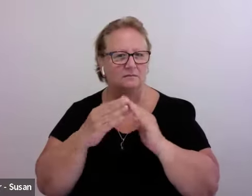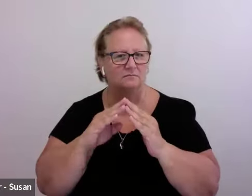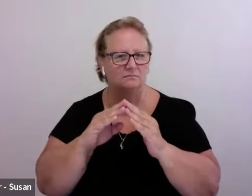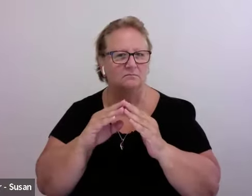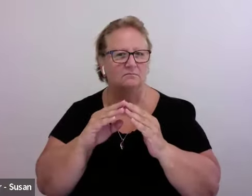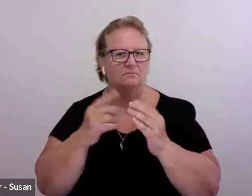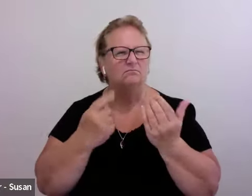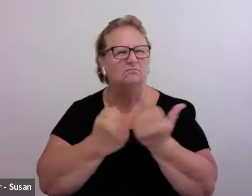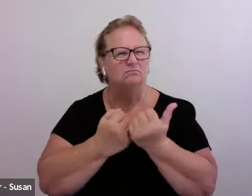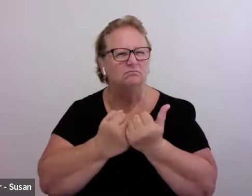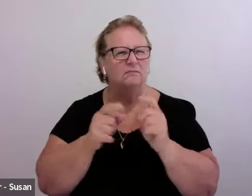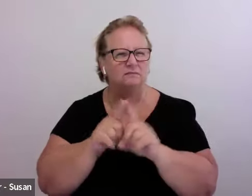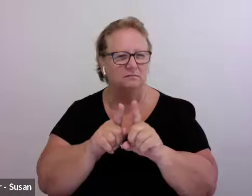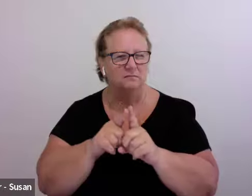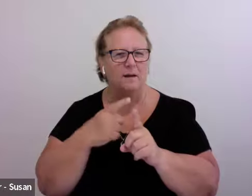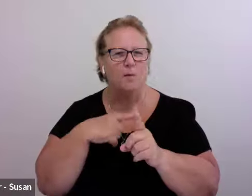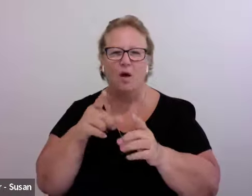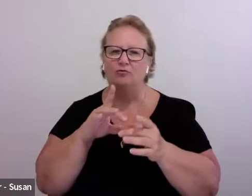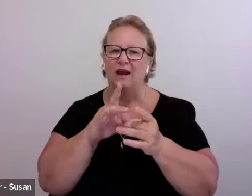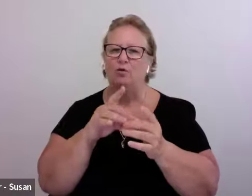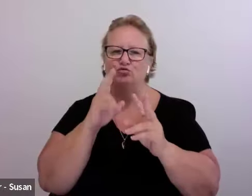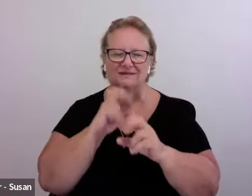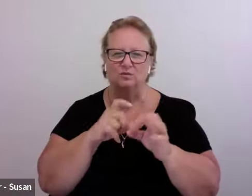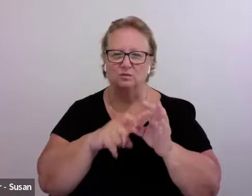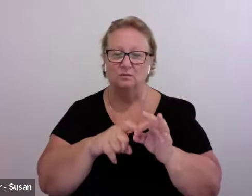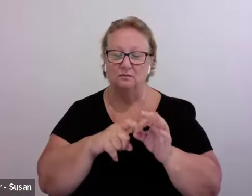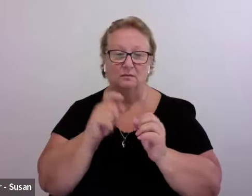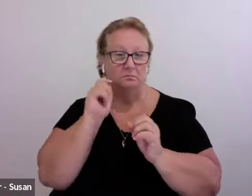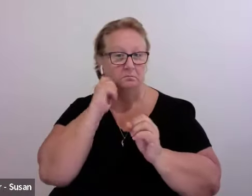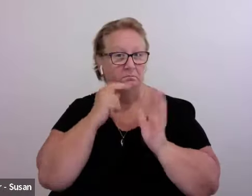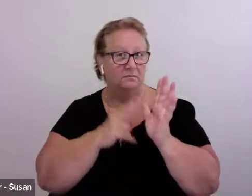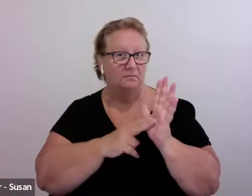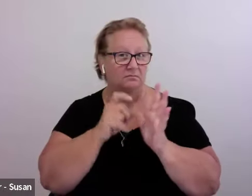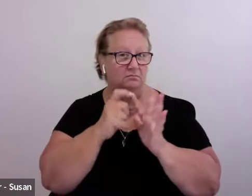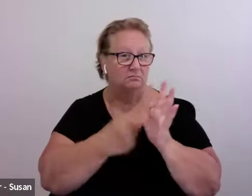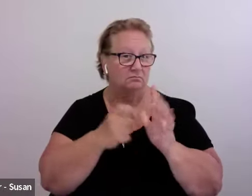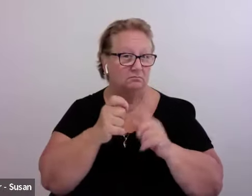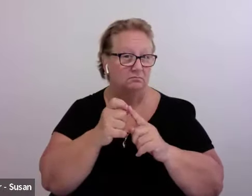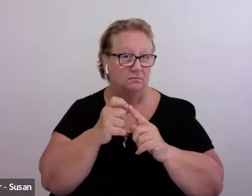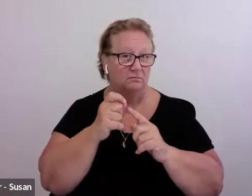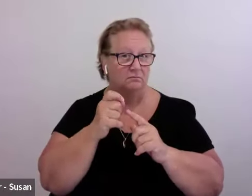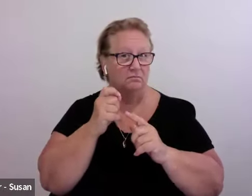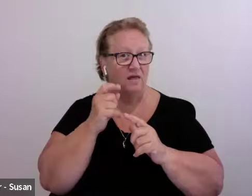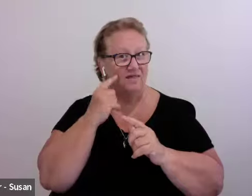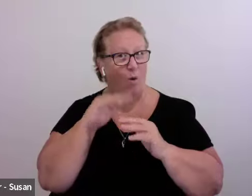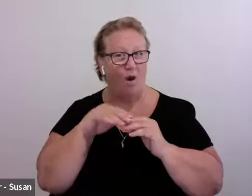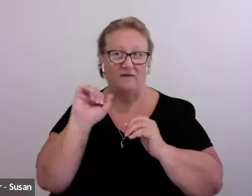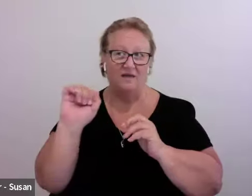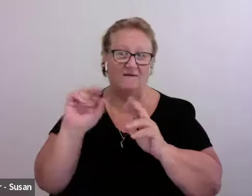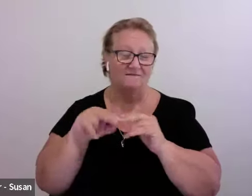significantly involve people with intellectual disability but also their family members and community allies